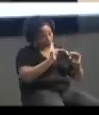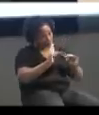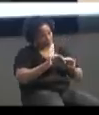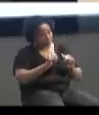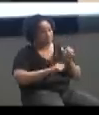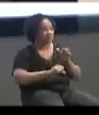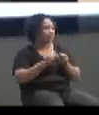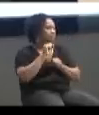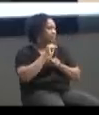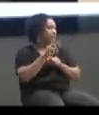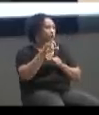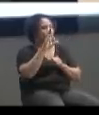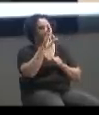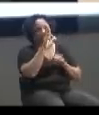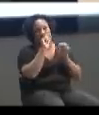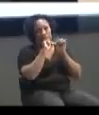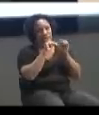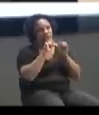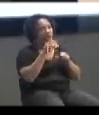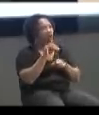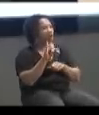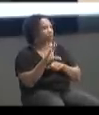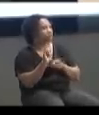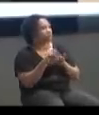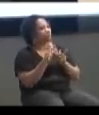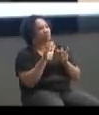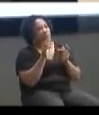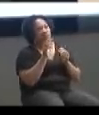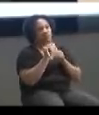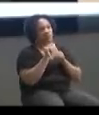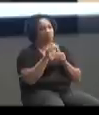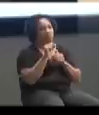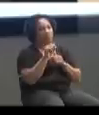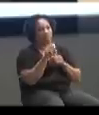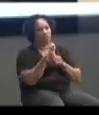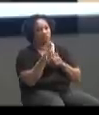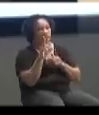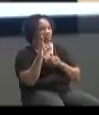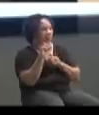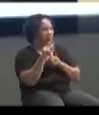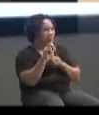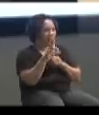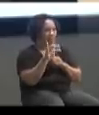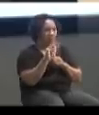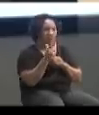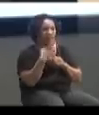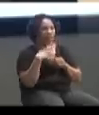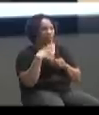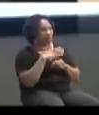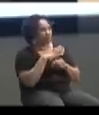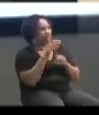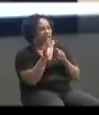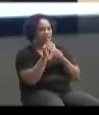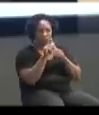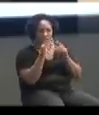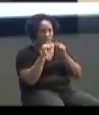SUSTAINABILITY OFFICER TO THE SENIOR LEADERSHIP TEAM TO THE SUSTAINABILITY STEERING COMMITTEE, WE HAVE DEEP